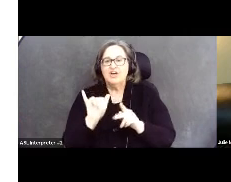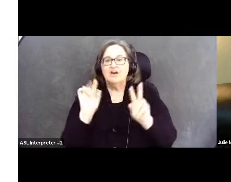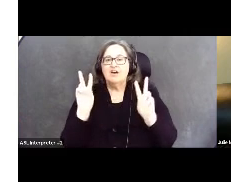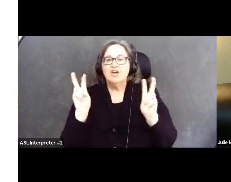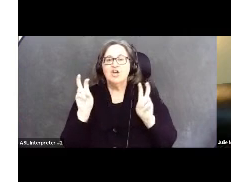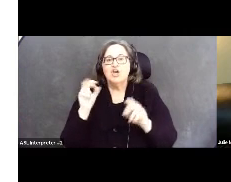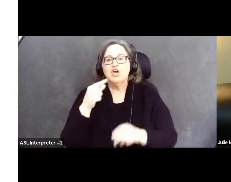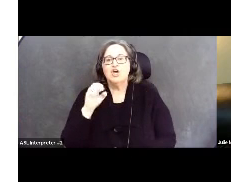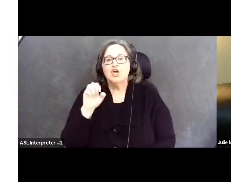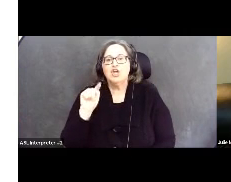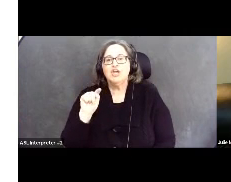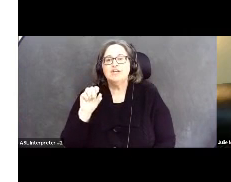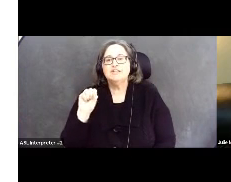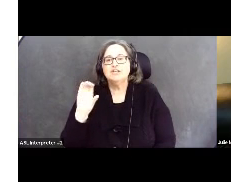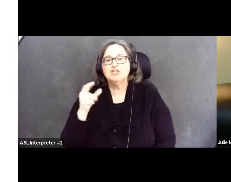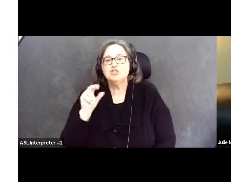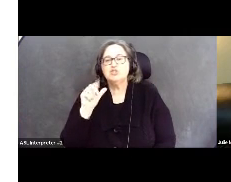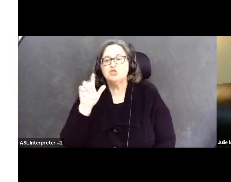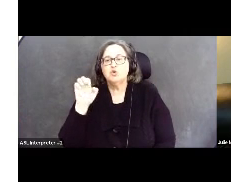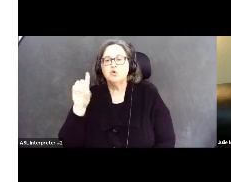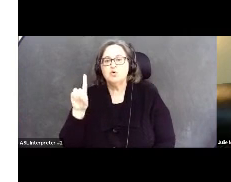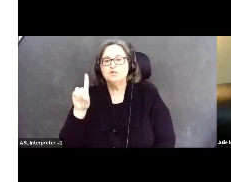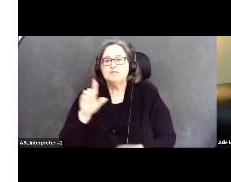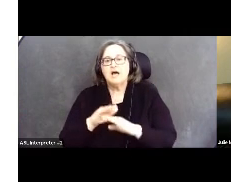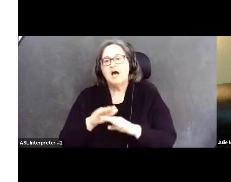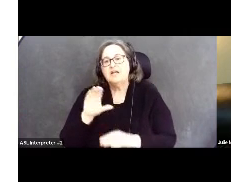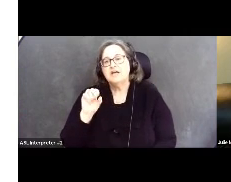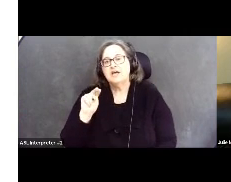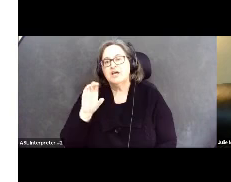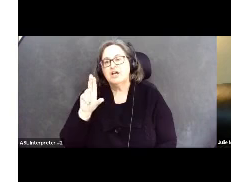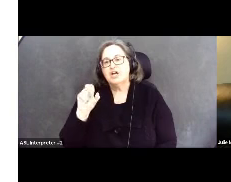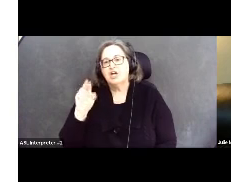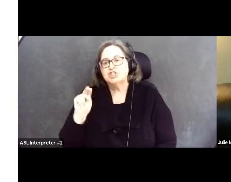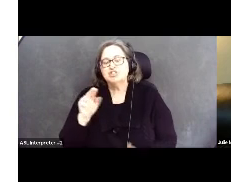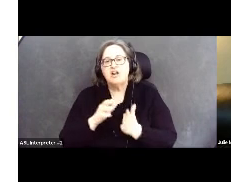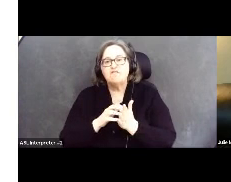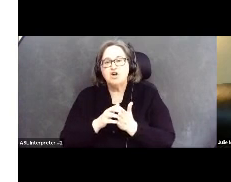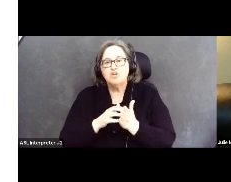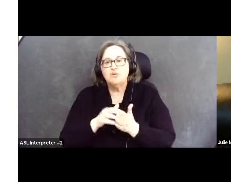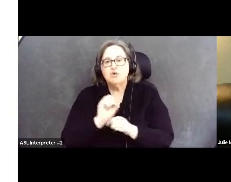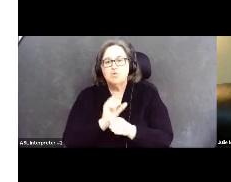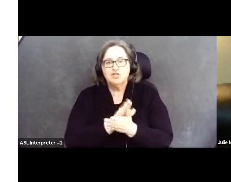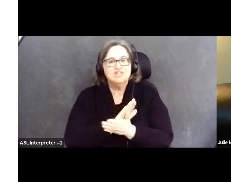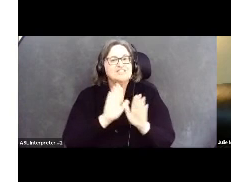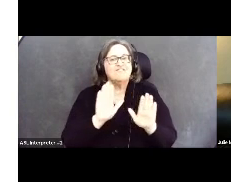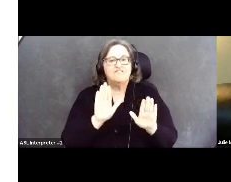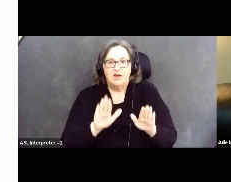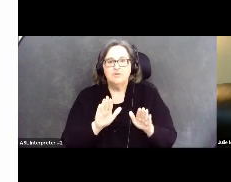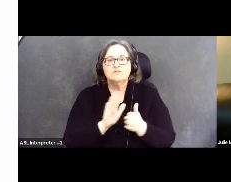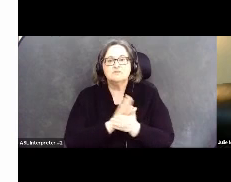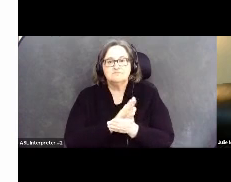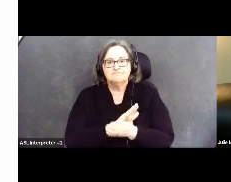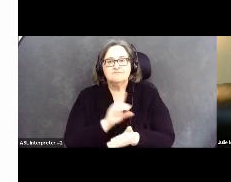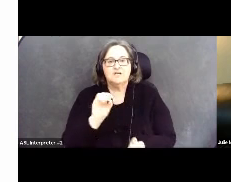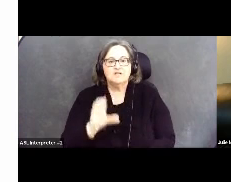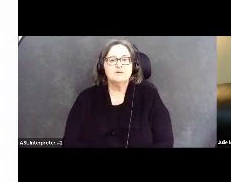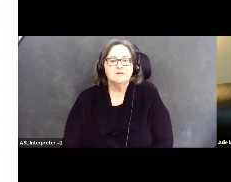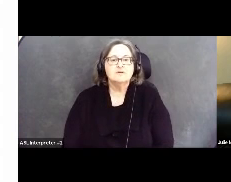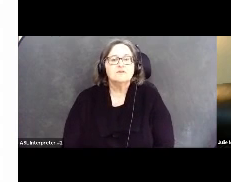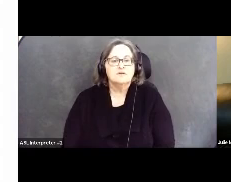concussion points of vulnerability worksheet, another fabulous resource. Next slide, please.